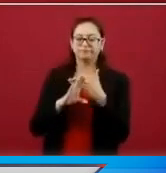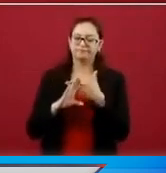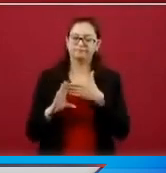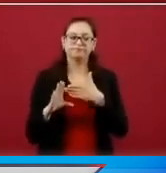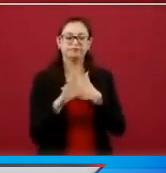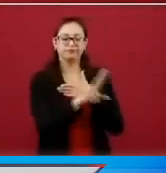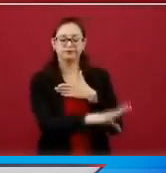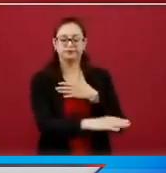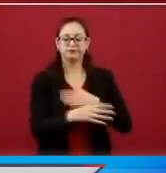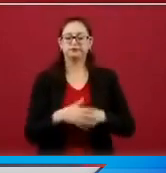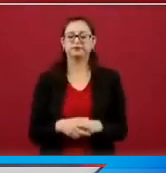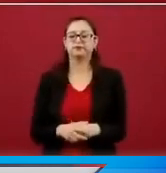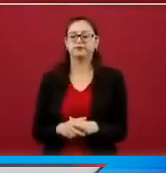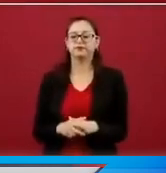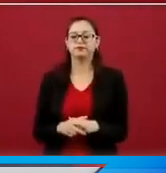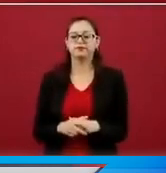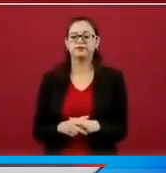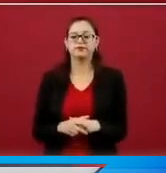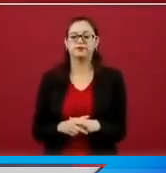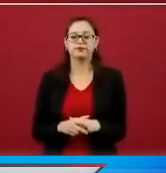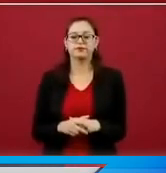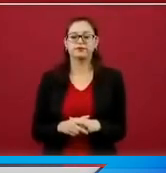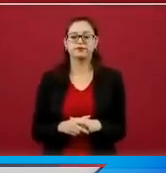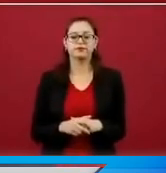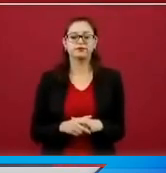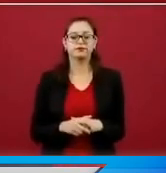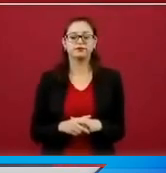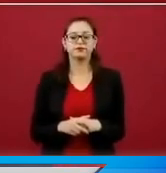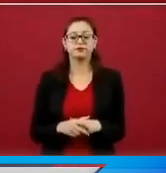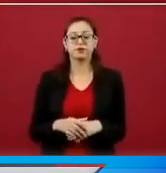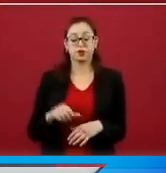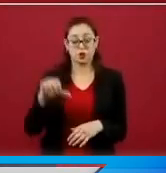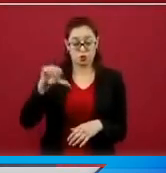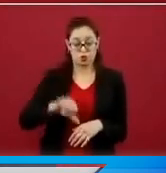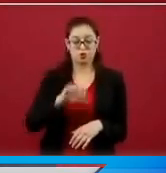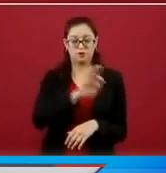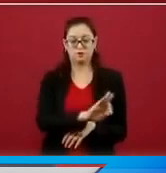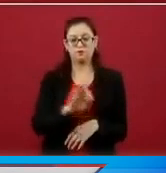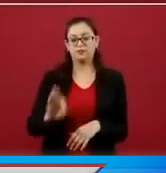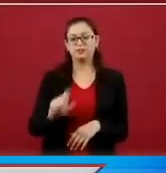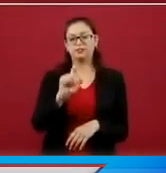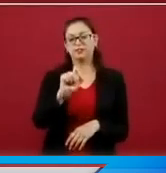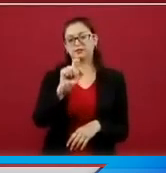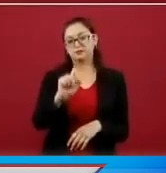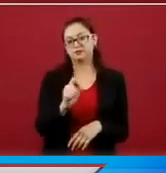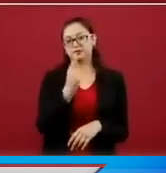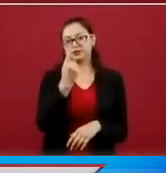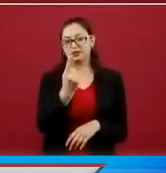Two months ago, the fight against fuel theft began supply has stabilized in practically the whole country